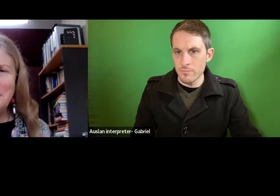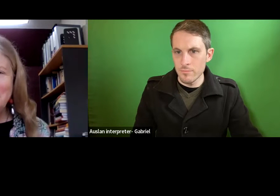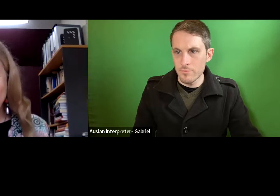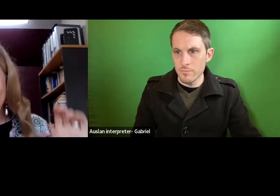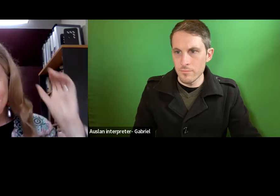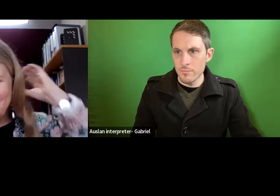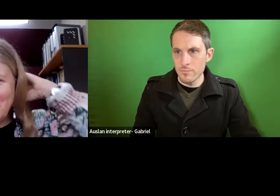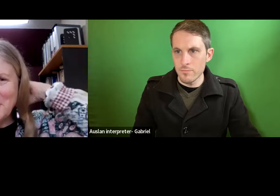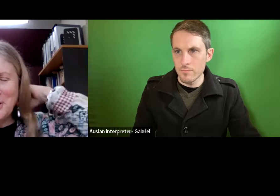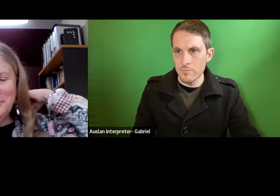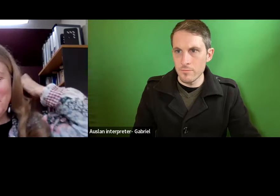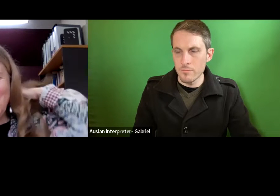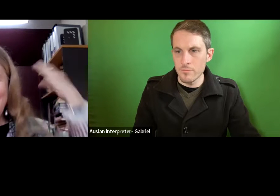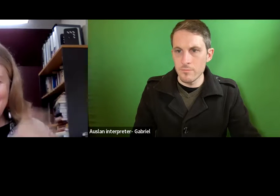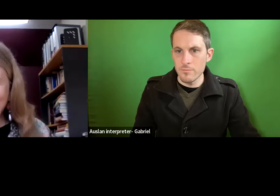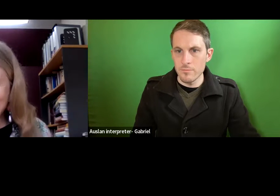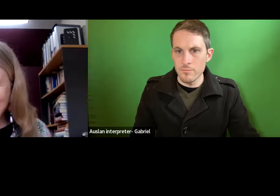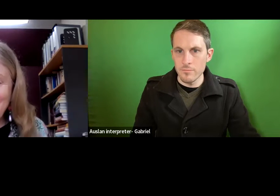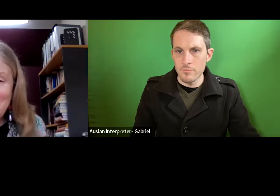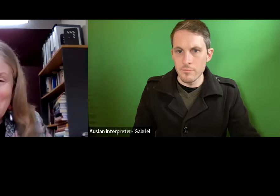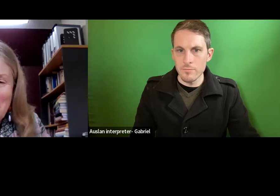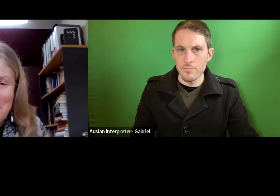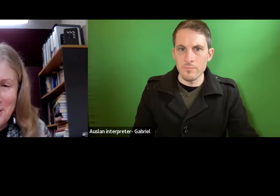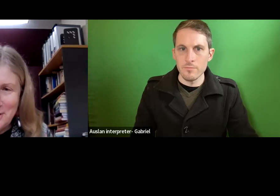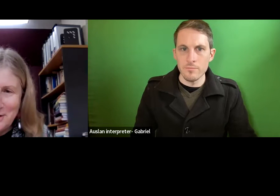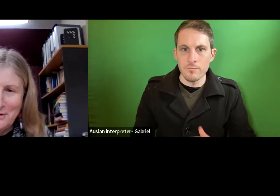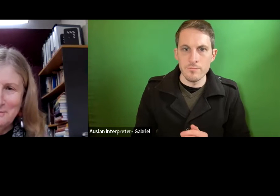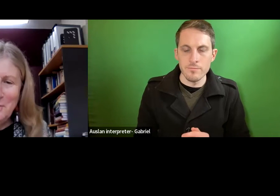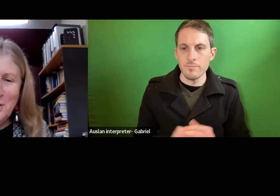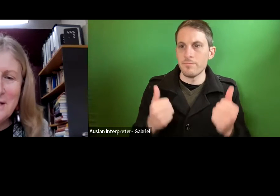full... Yep, there we go. Perfect. Thank you. MANDY: I managed to go into the wrong box.